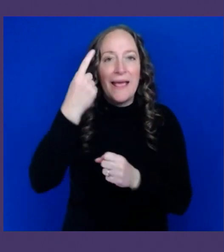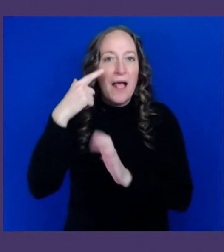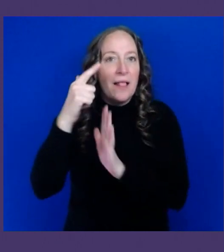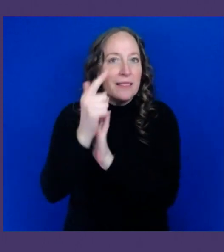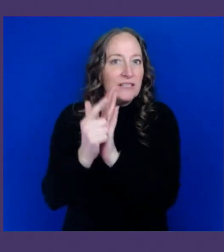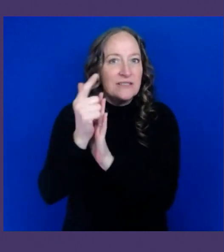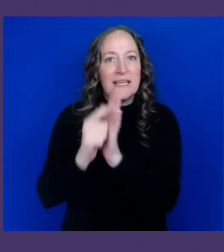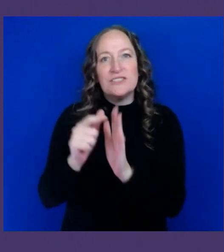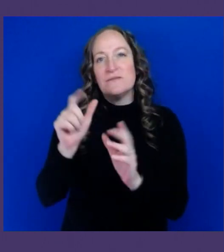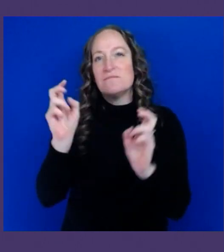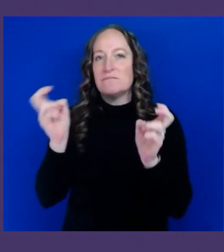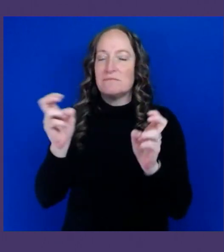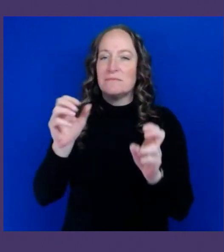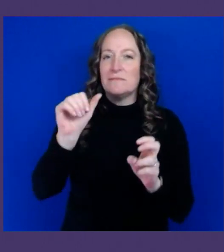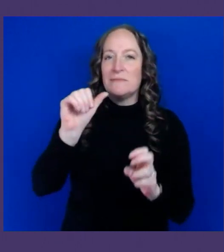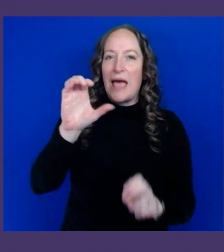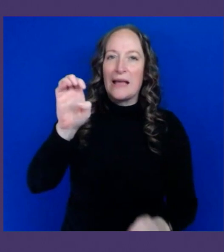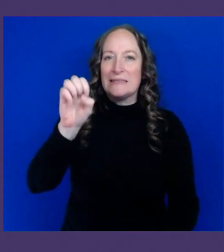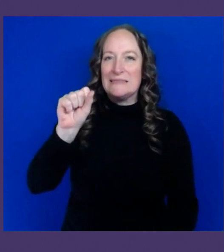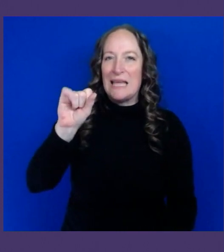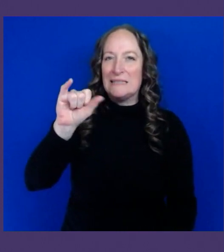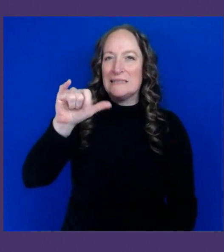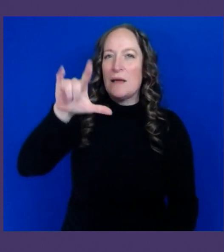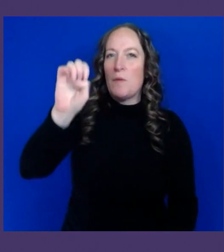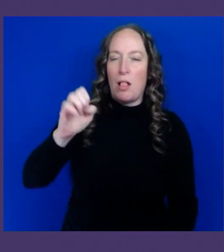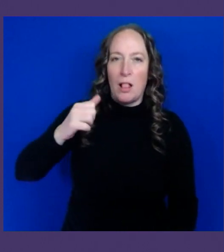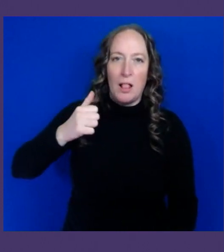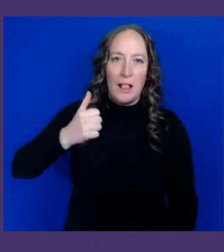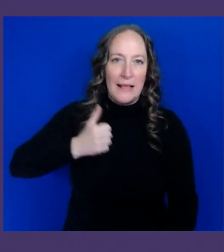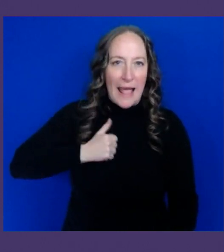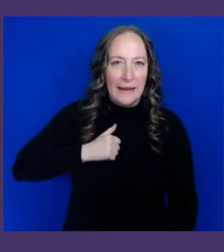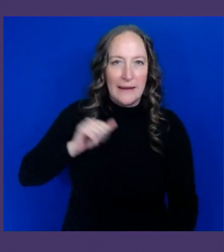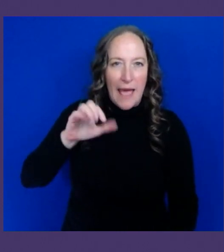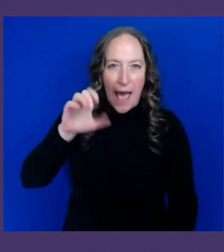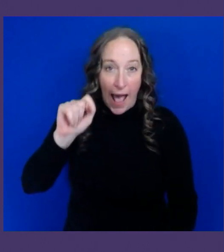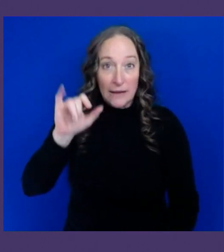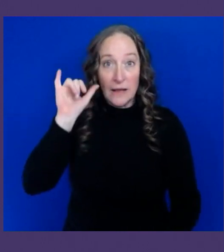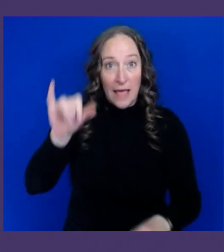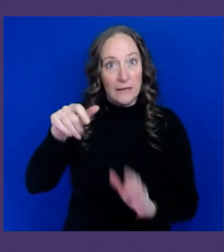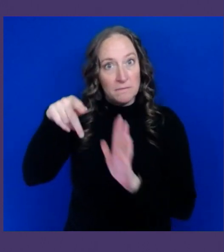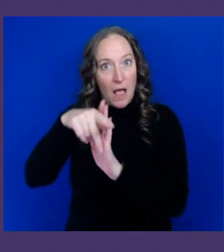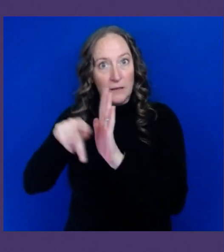which is policy, lays the groundwork for those changes, the foundation of the effort really